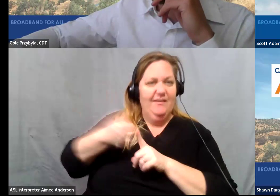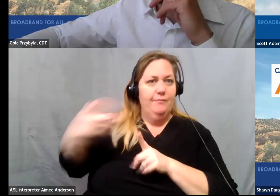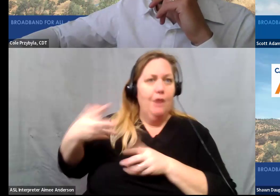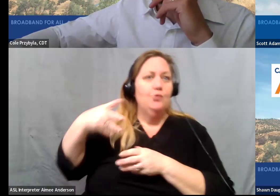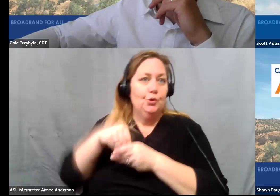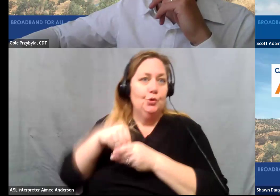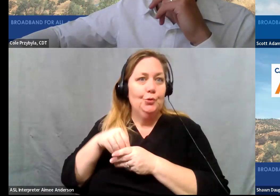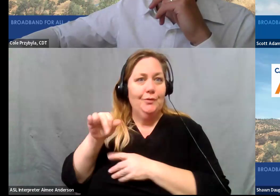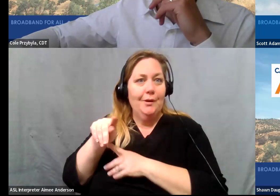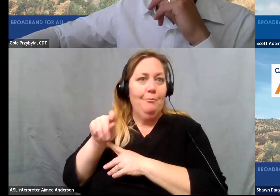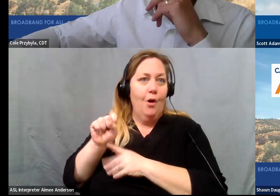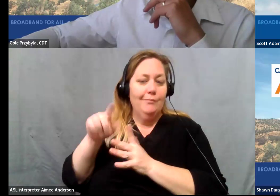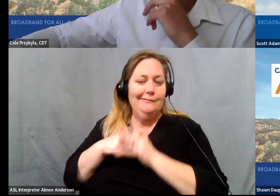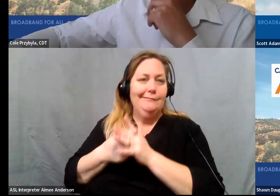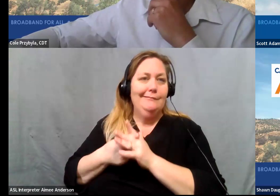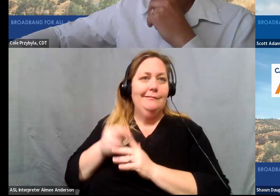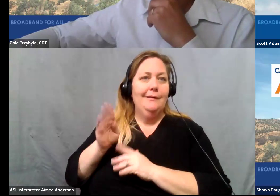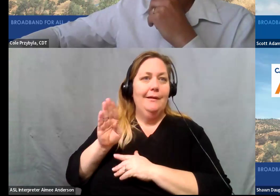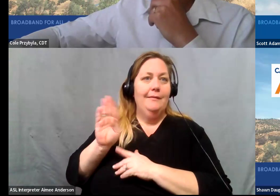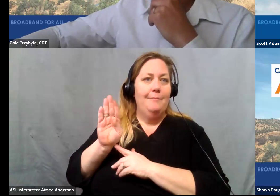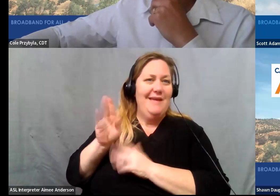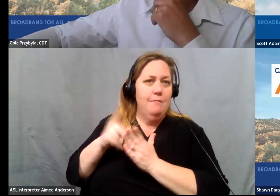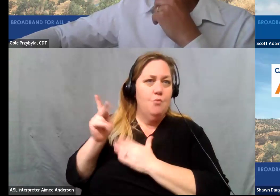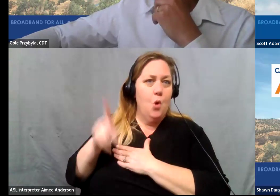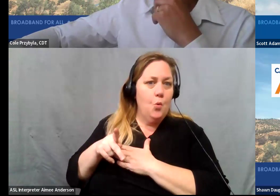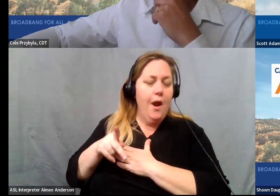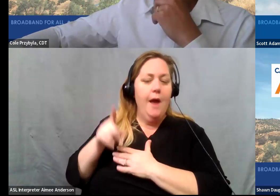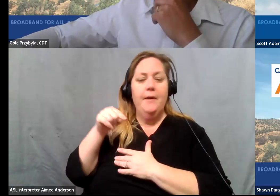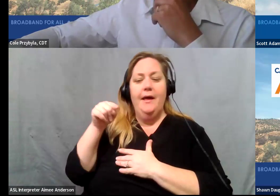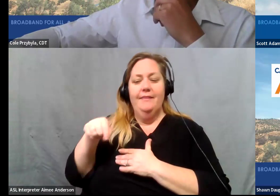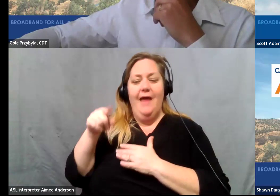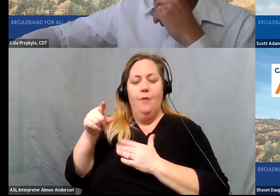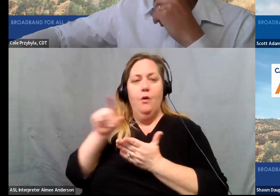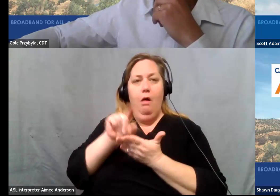know, going to be implementing the BEAD program that could potentially allocate funds to those